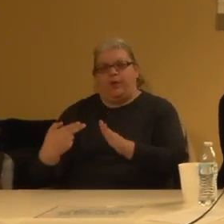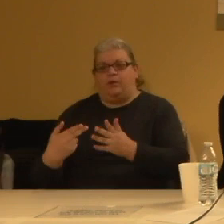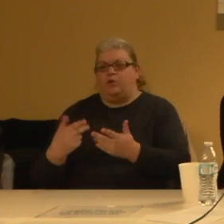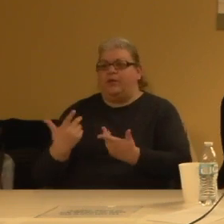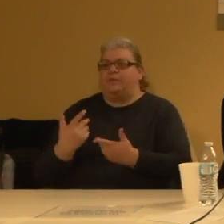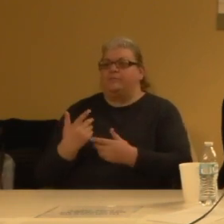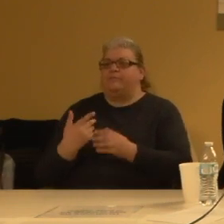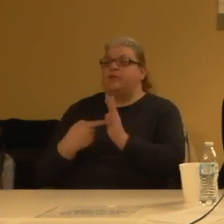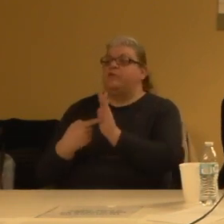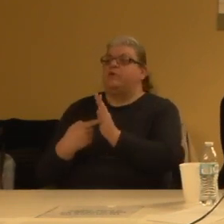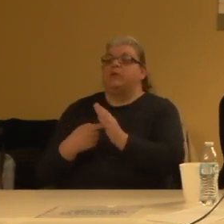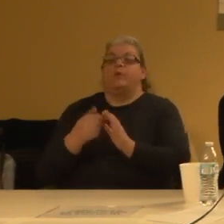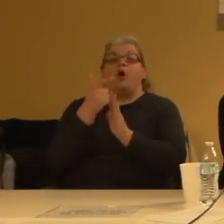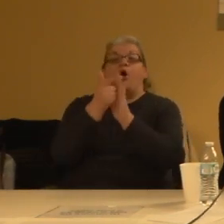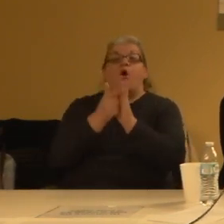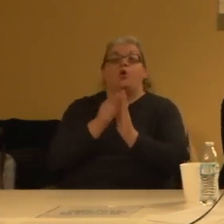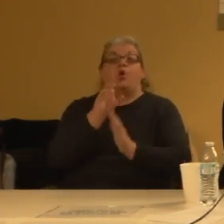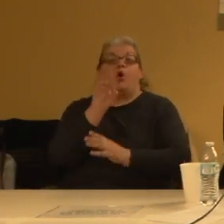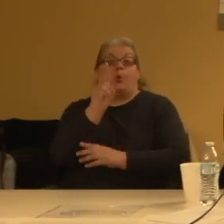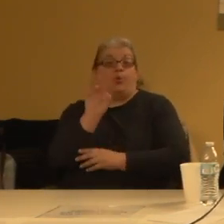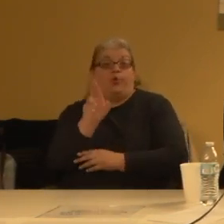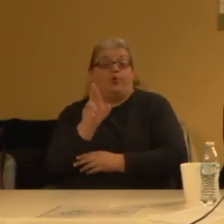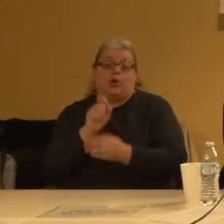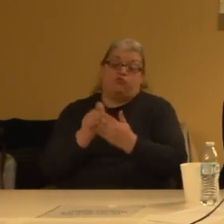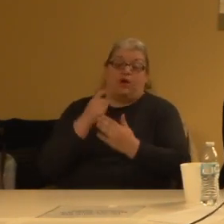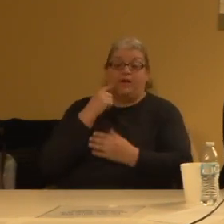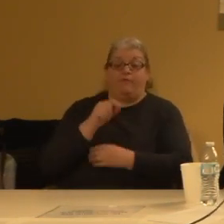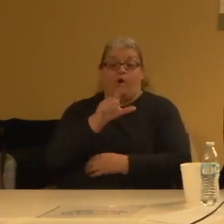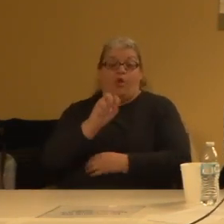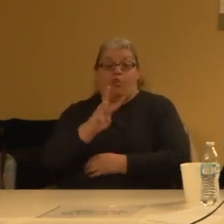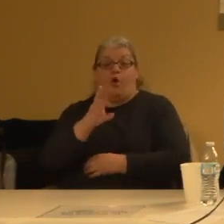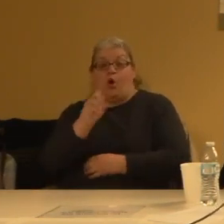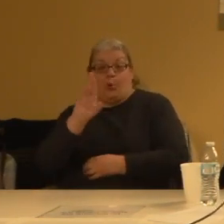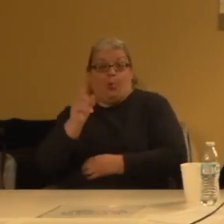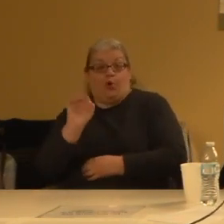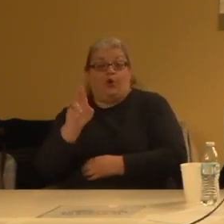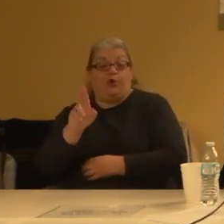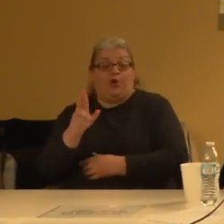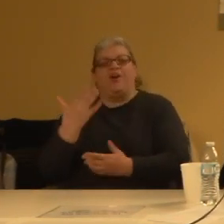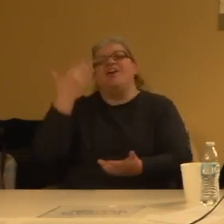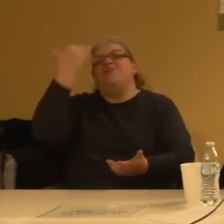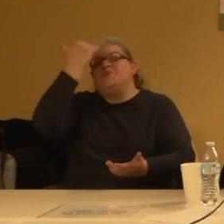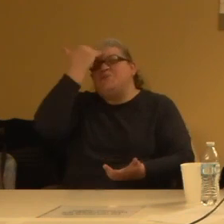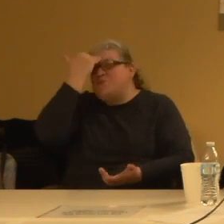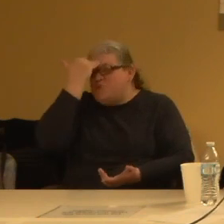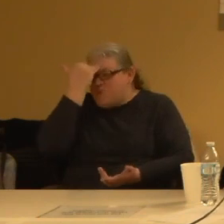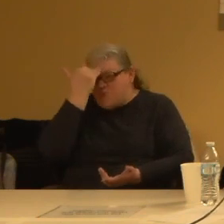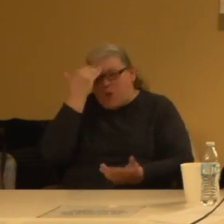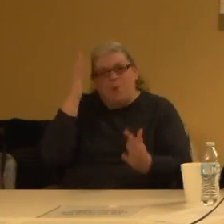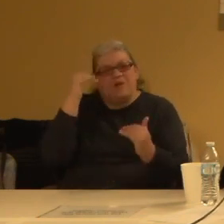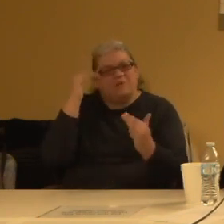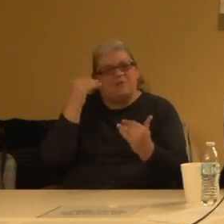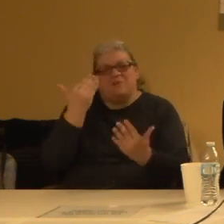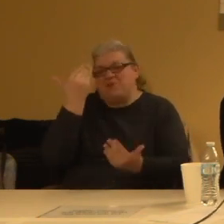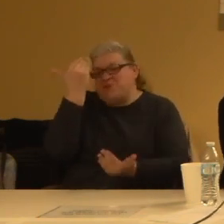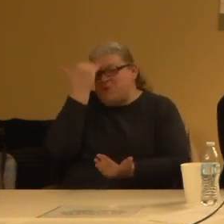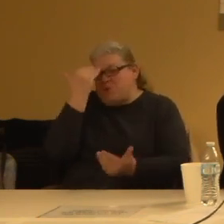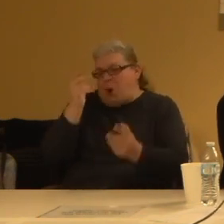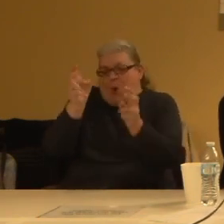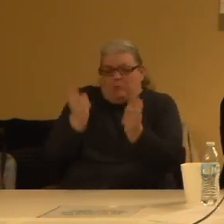is probably a less problematic example. If you're writing for Law and Order, you're writing for Law and Order, you know exactly what that is. But that brand, 'cause I know